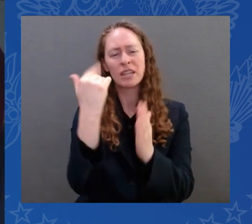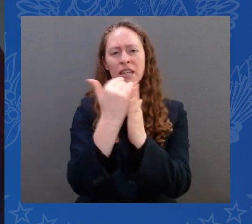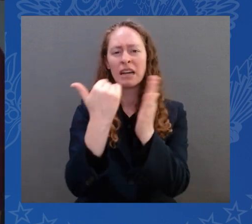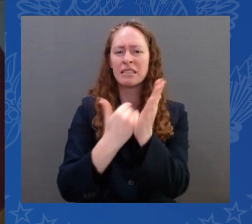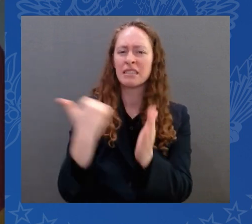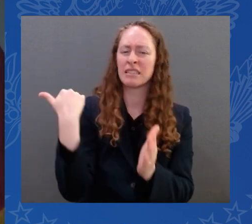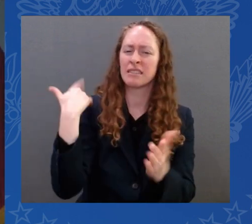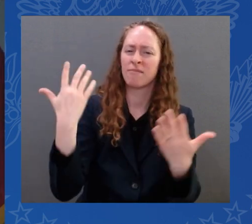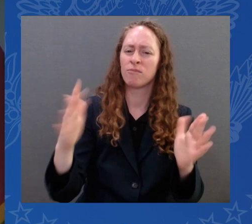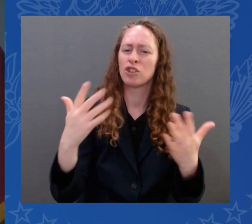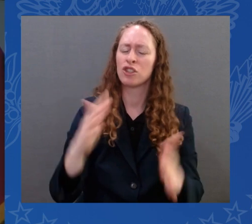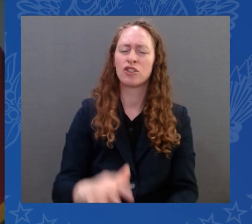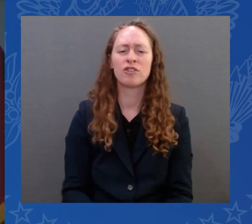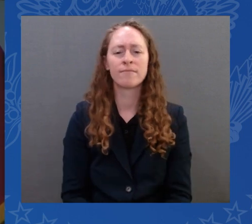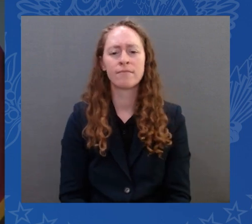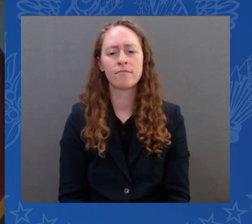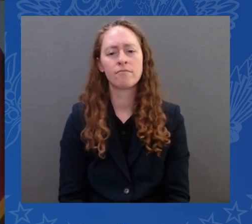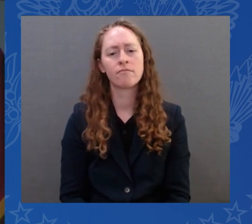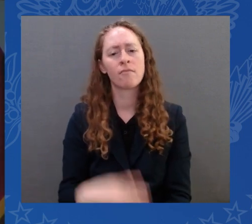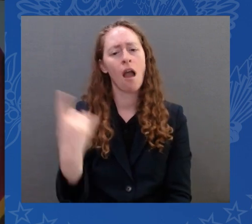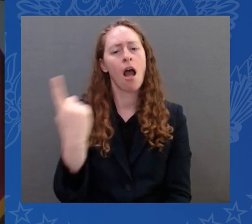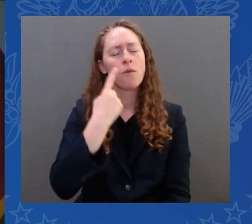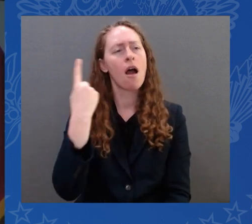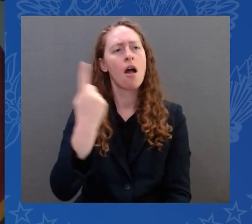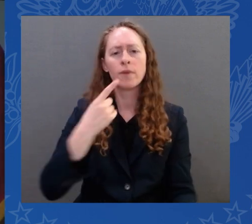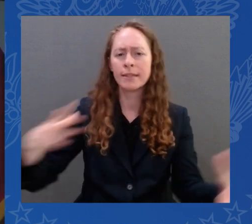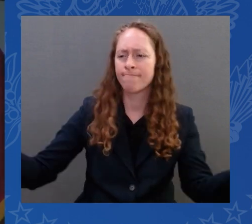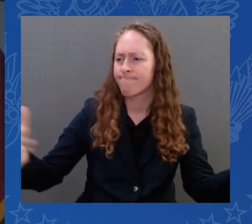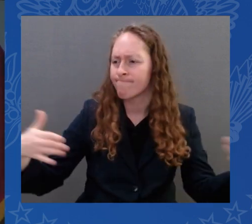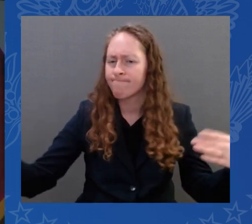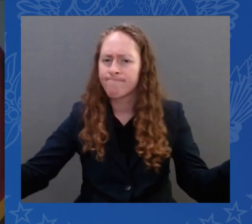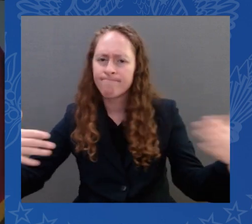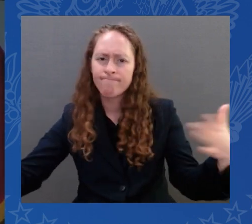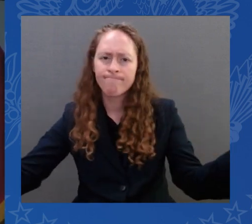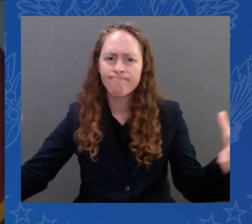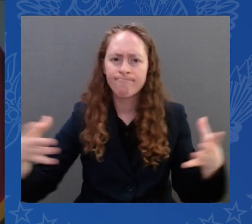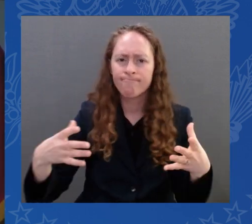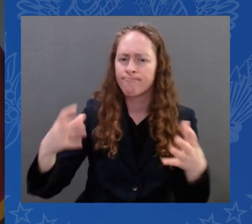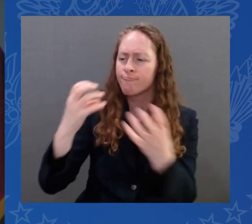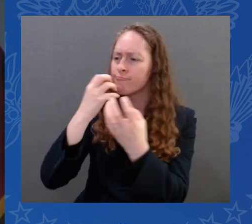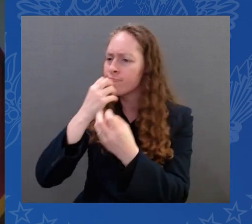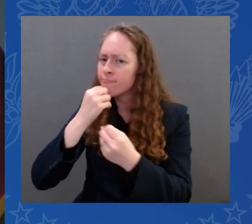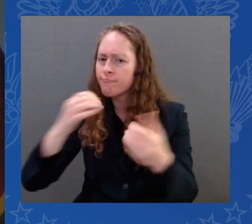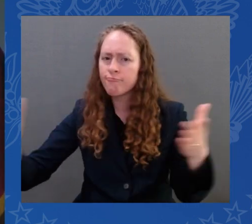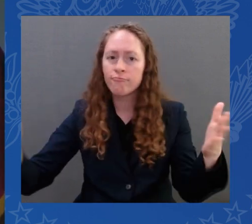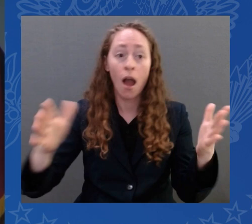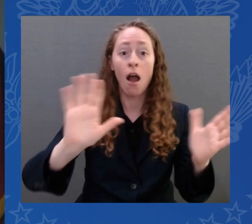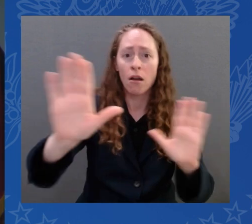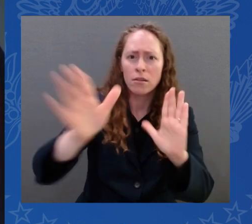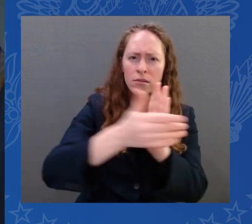to respect everyone's talents, to be inclusive, and to make sure that the United States Navy